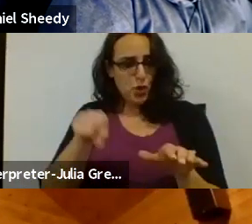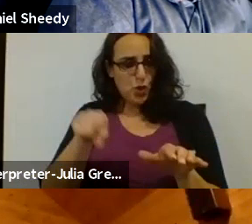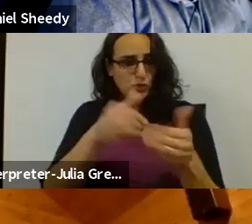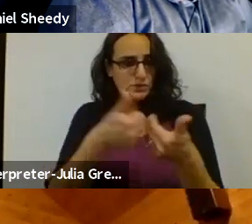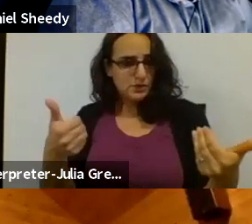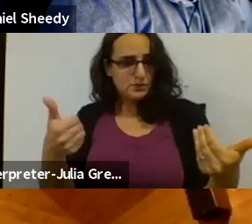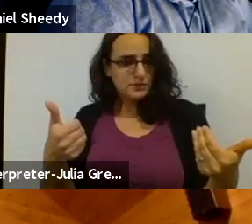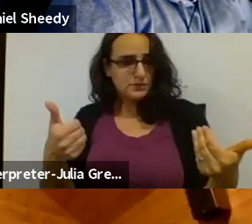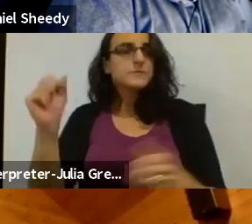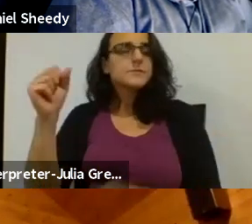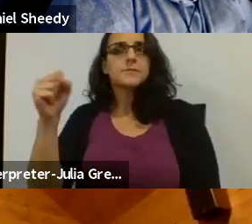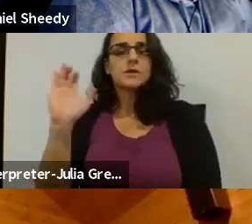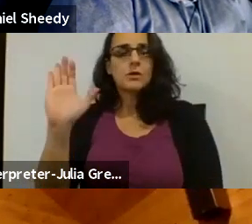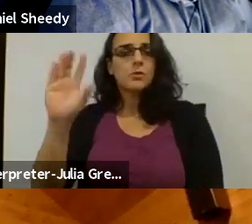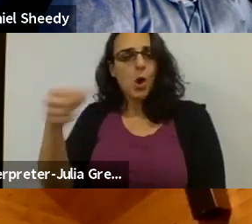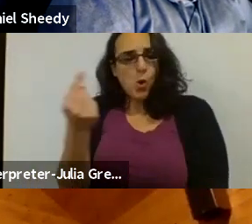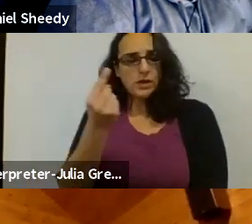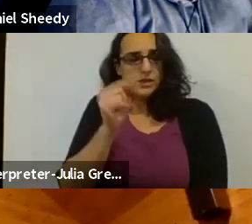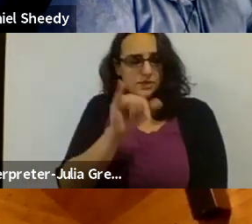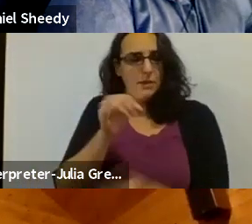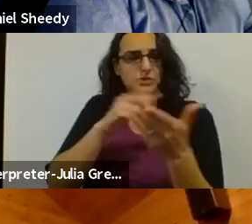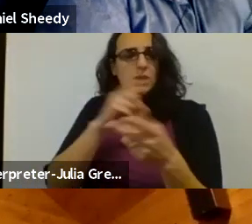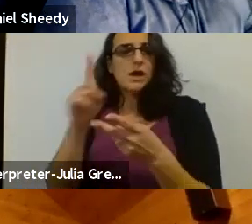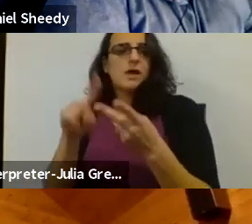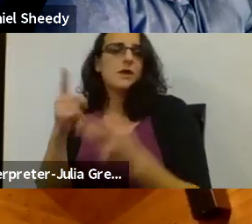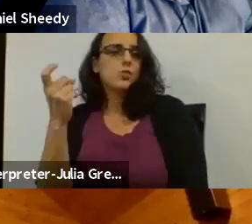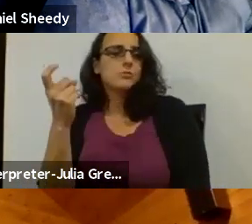Deniz Savas: Yeah, there's, there's going to be only this motion and then one more emotion that will cover all the meetings.